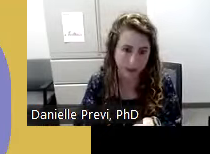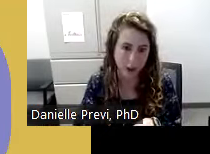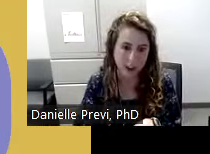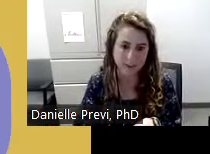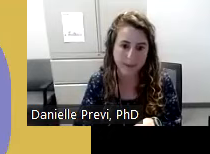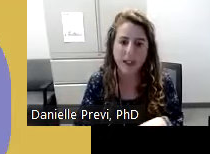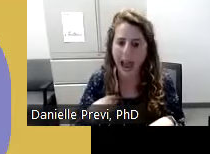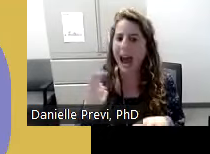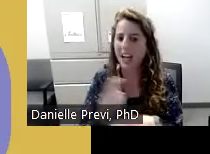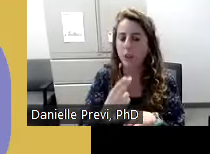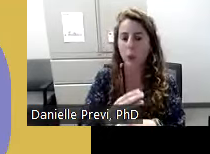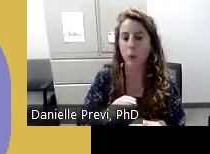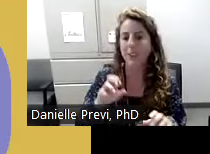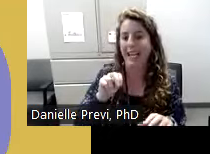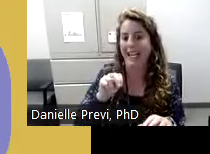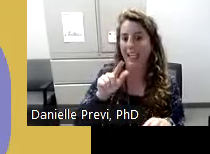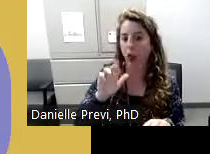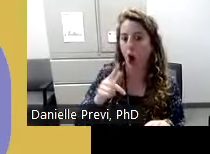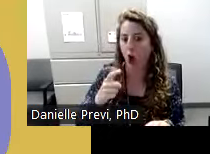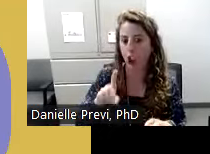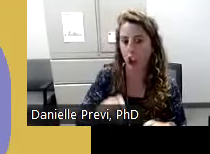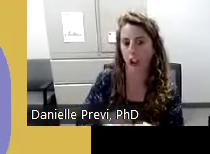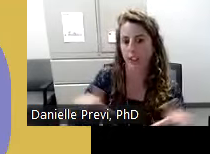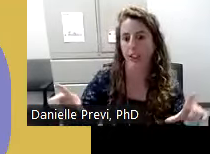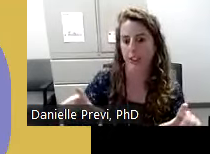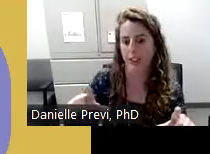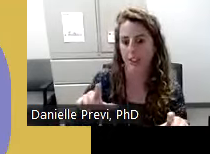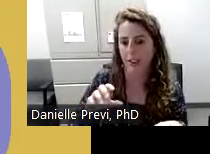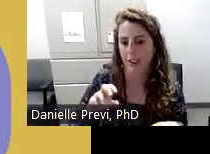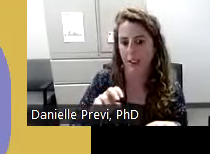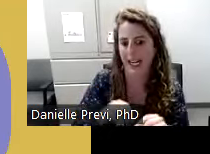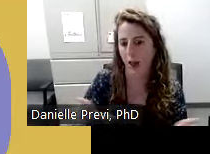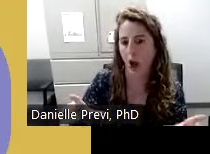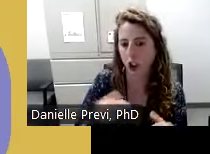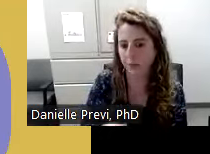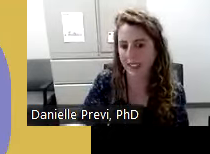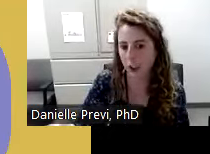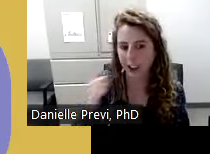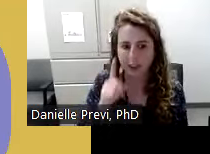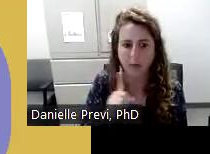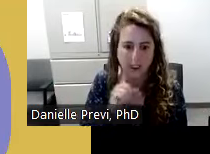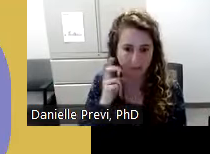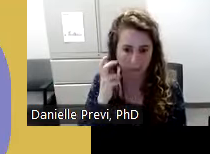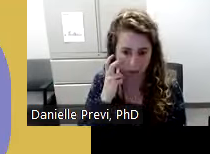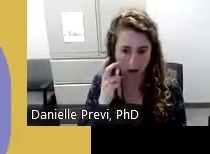quiet. Making sure that they have access to all the information. I use an enlarger and I